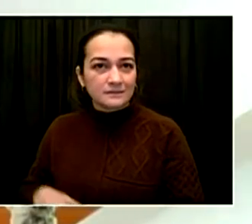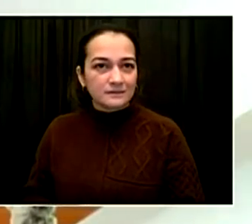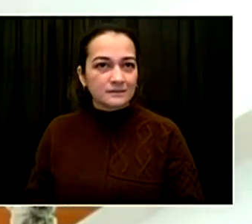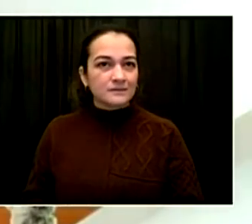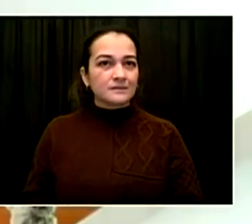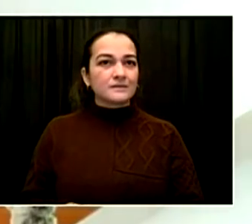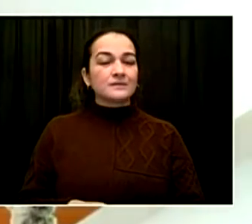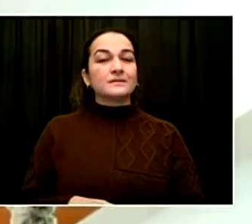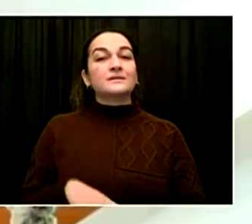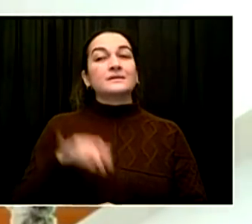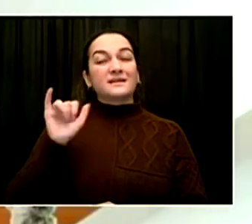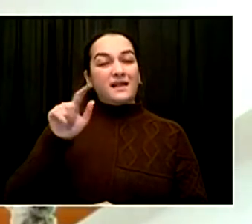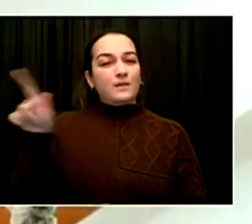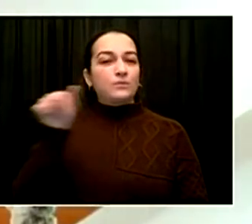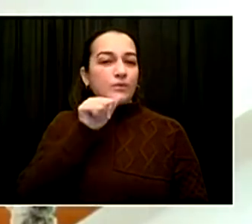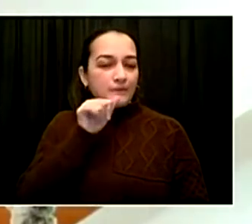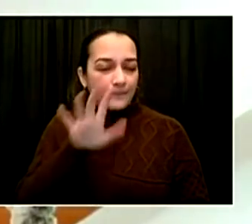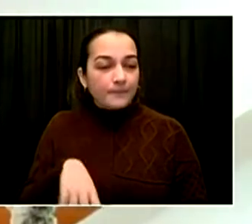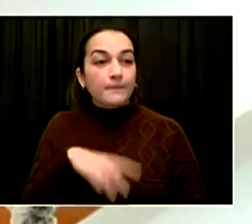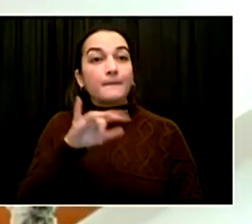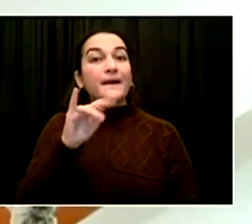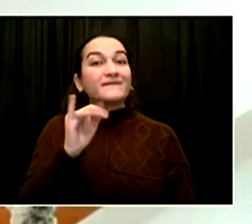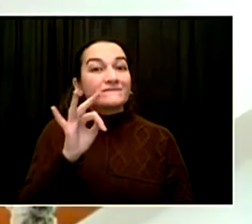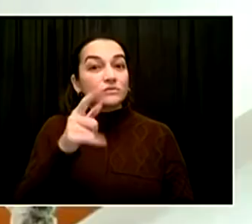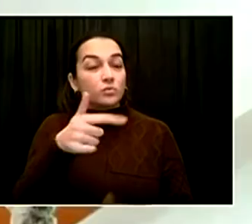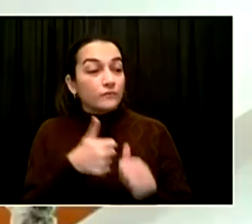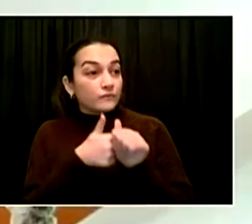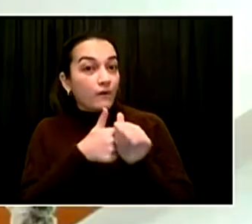ONE PIECE OF ADVICE I HAVE FOR YOU, IF YOU WANT A FASTER